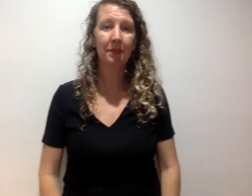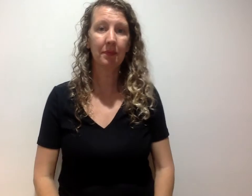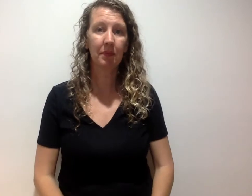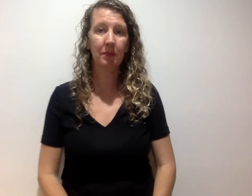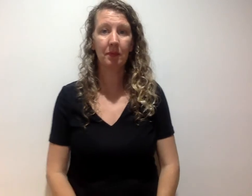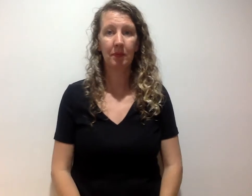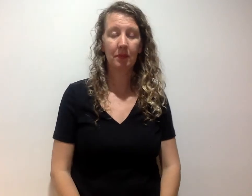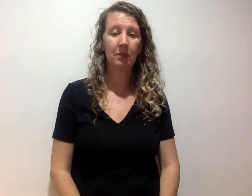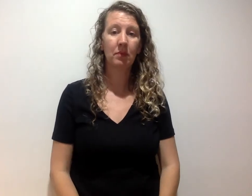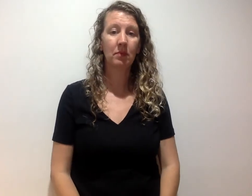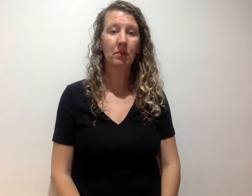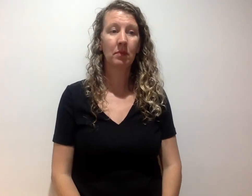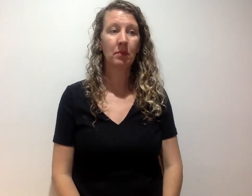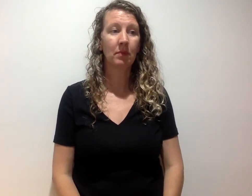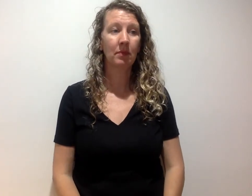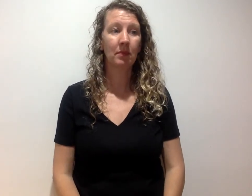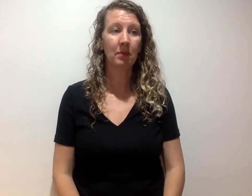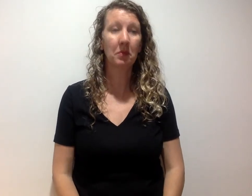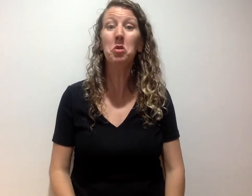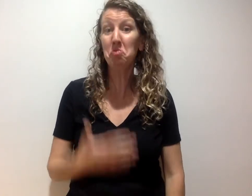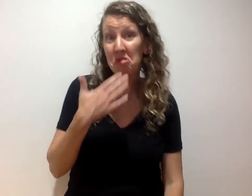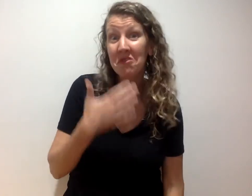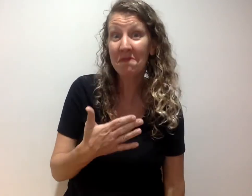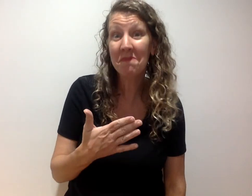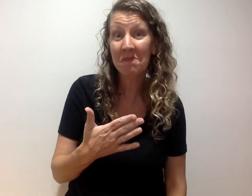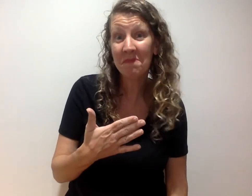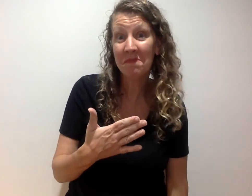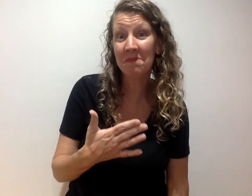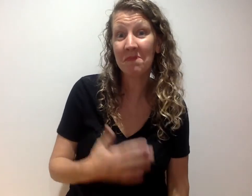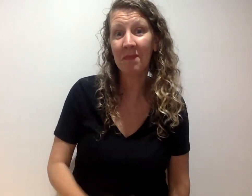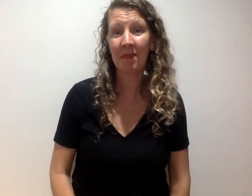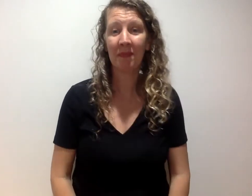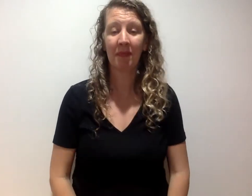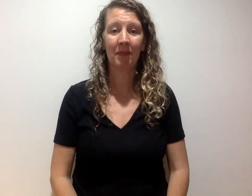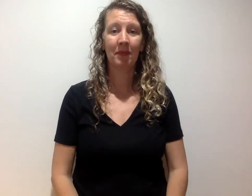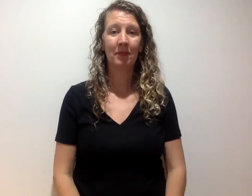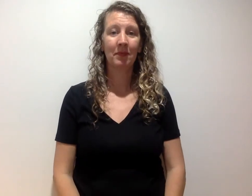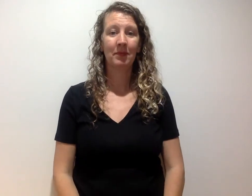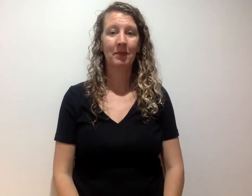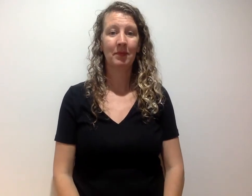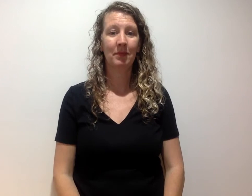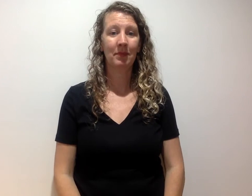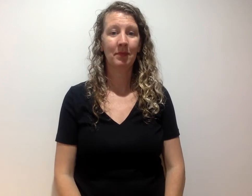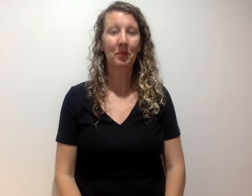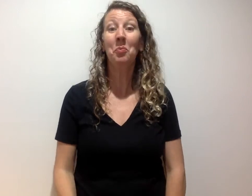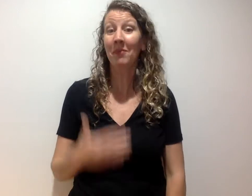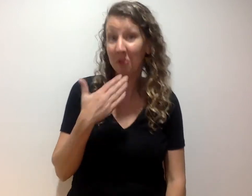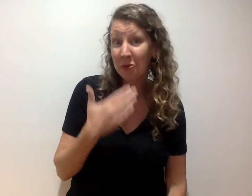GOOD